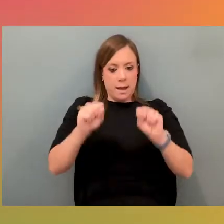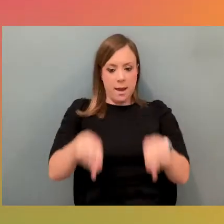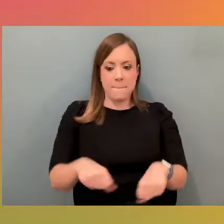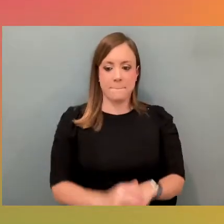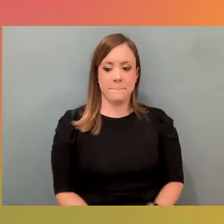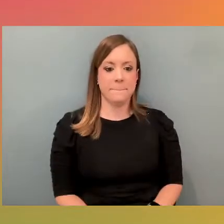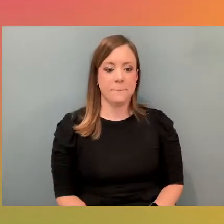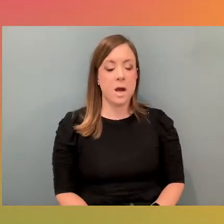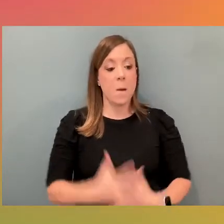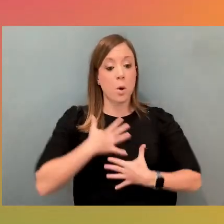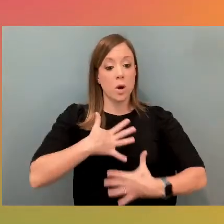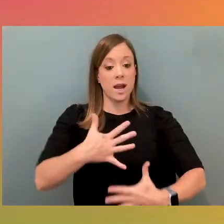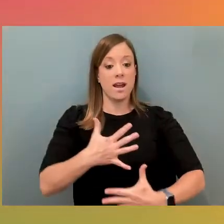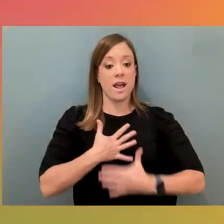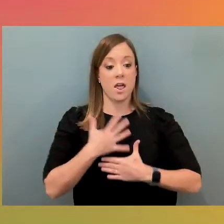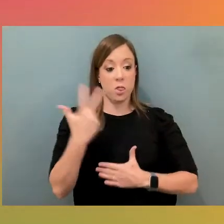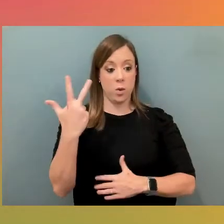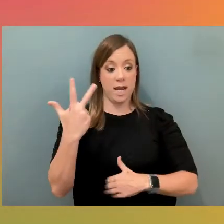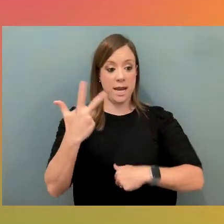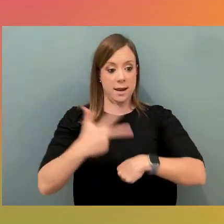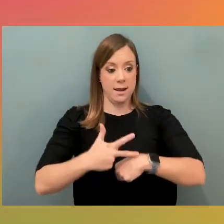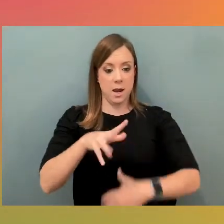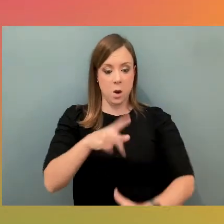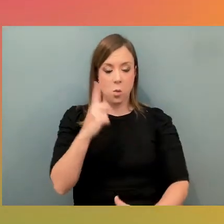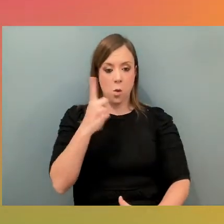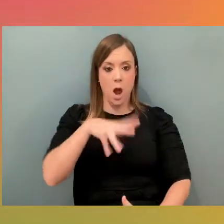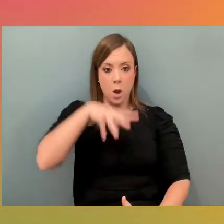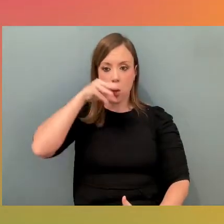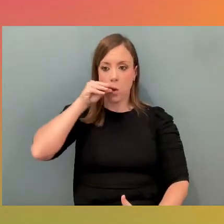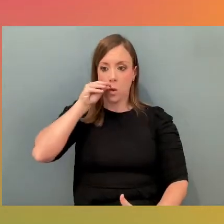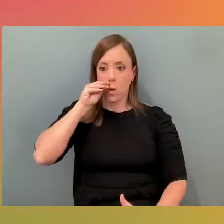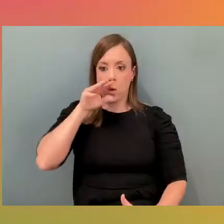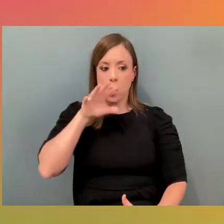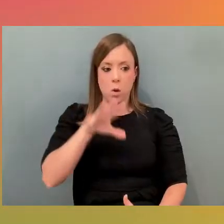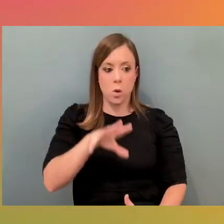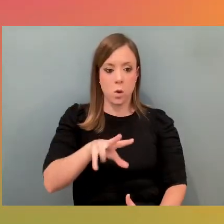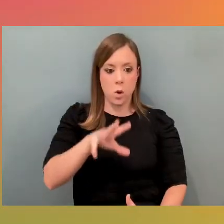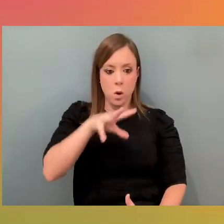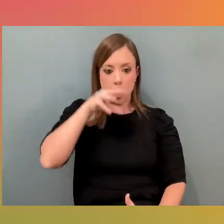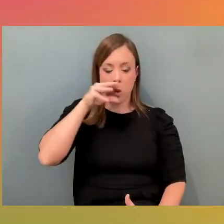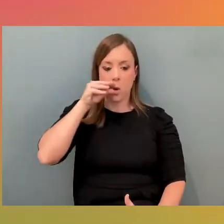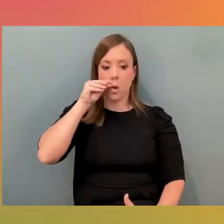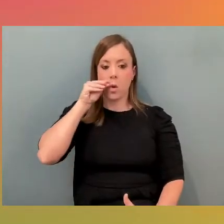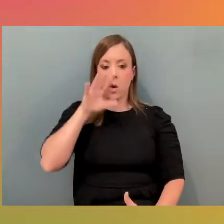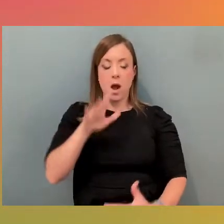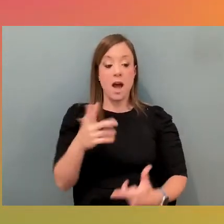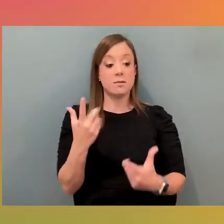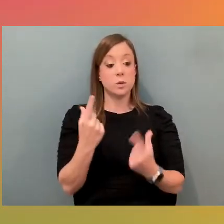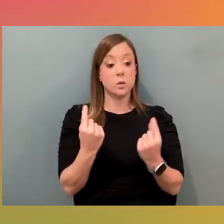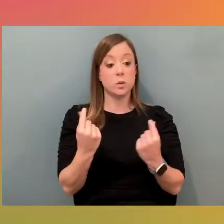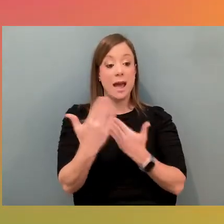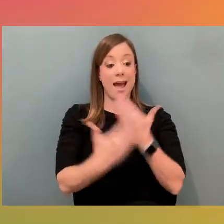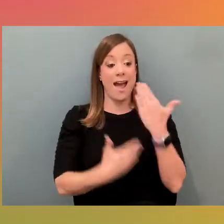WE WILL STAY HERE AND BREATH.